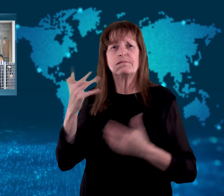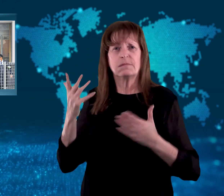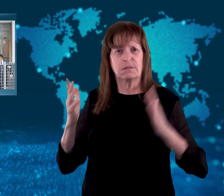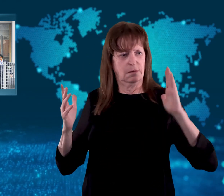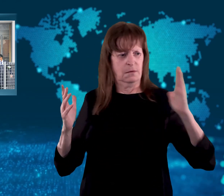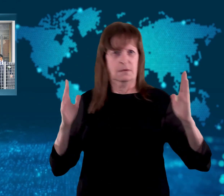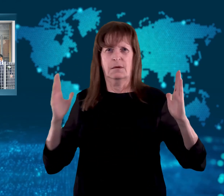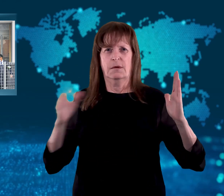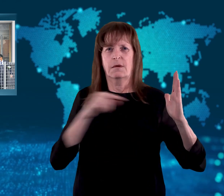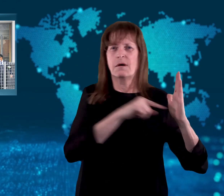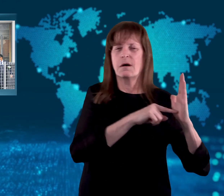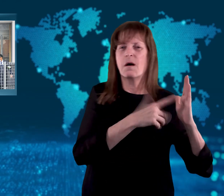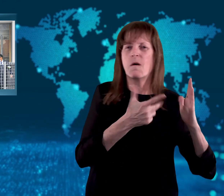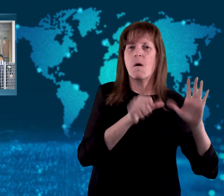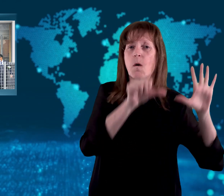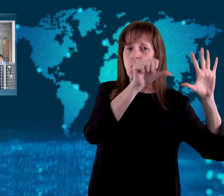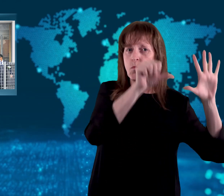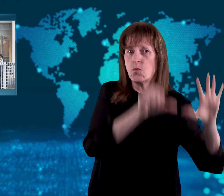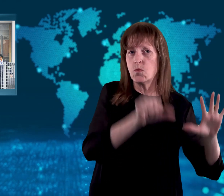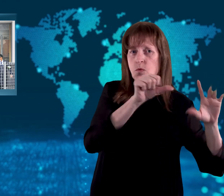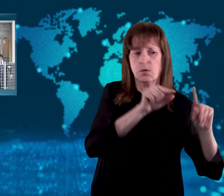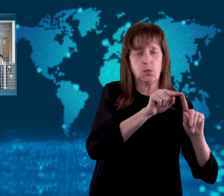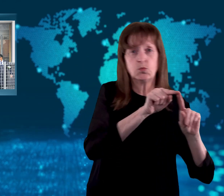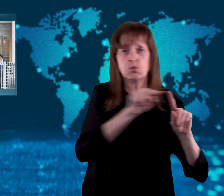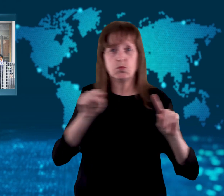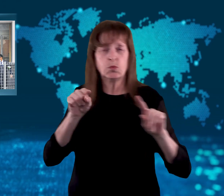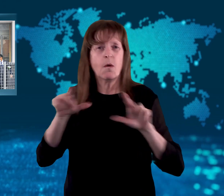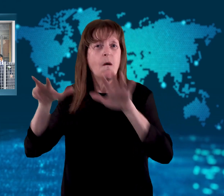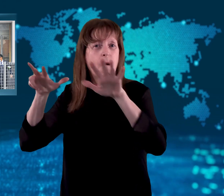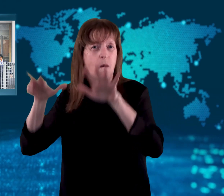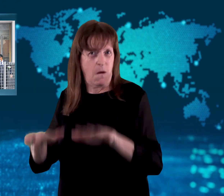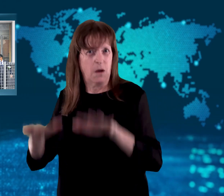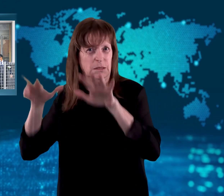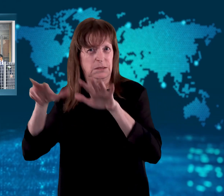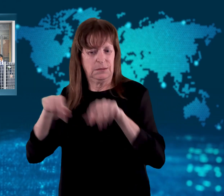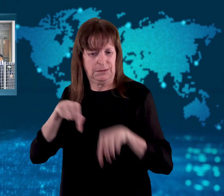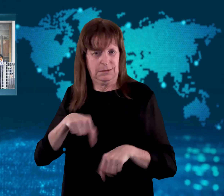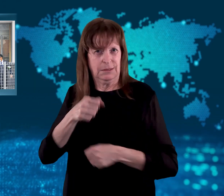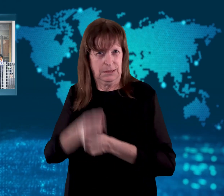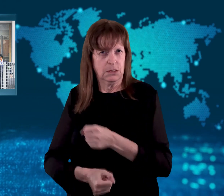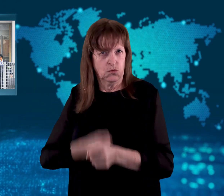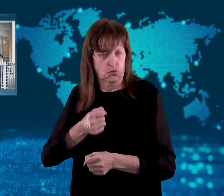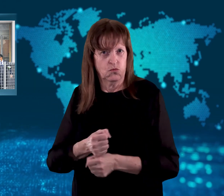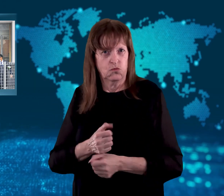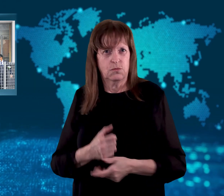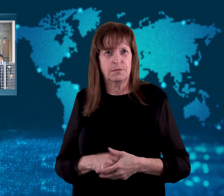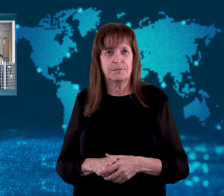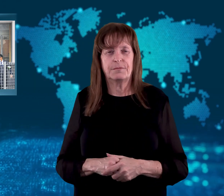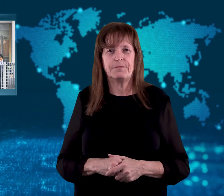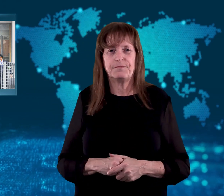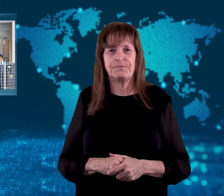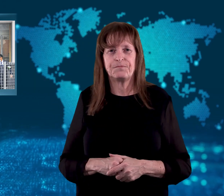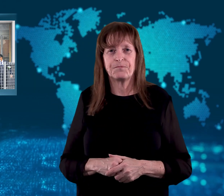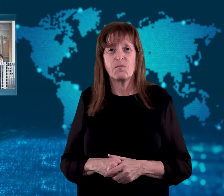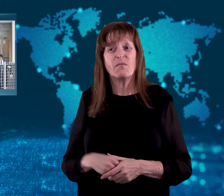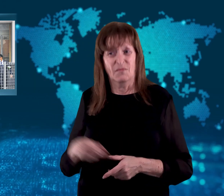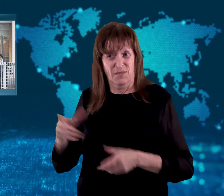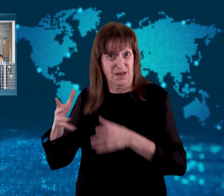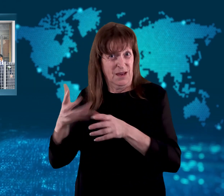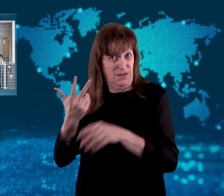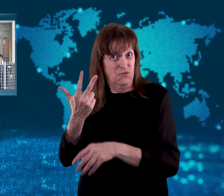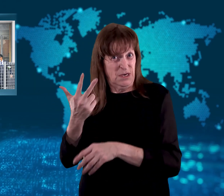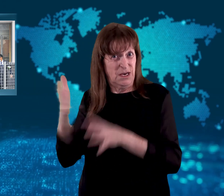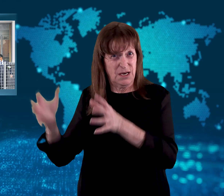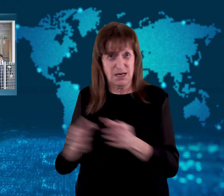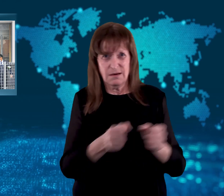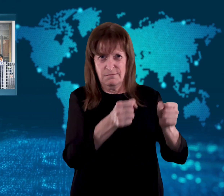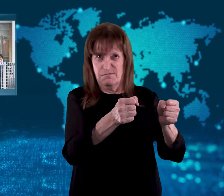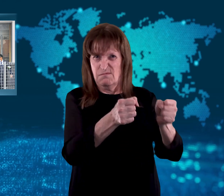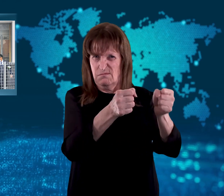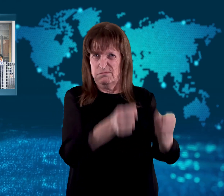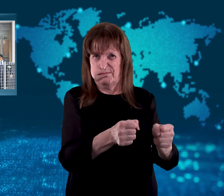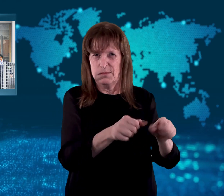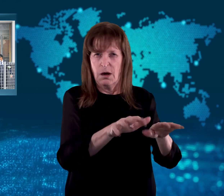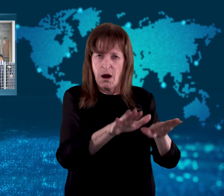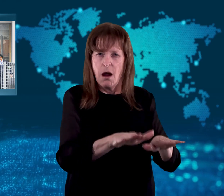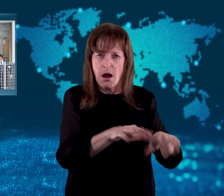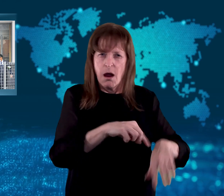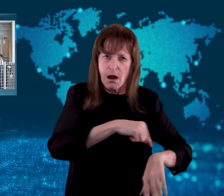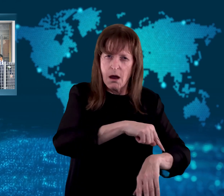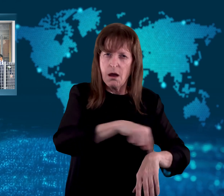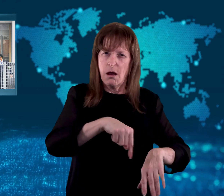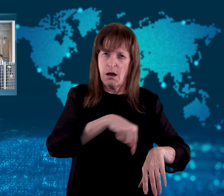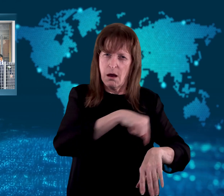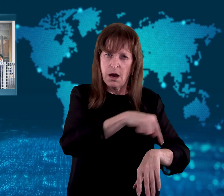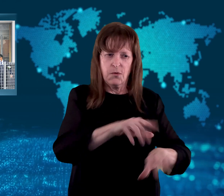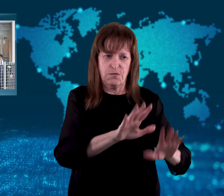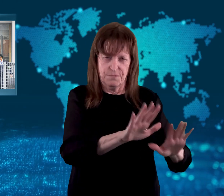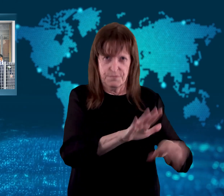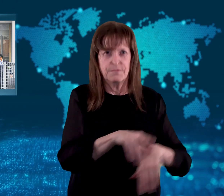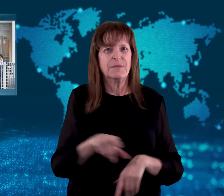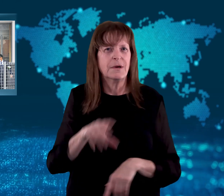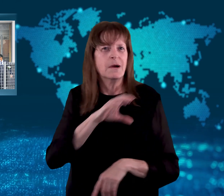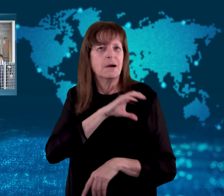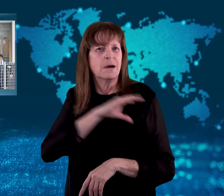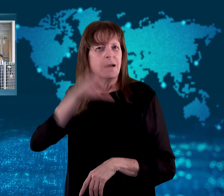They were detained for hours while police searched the school for evidence of abuse.